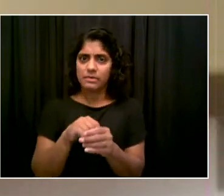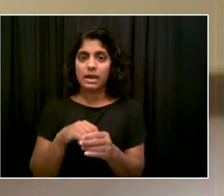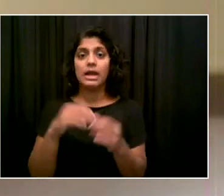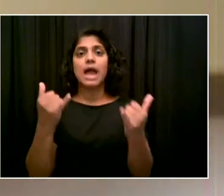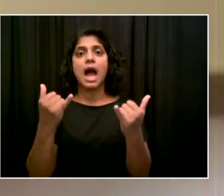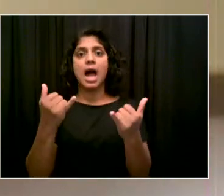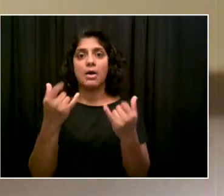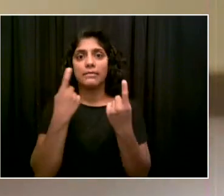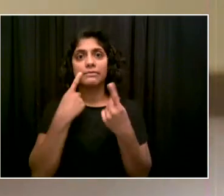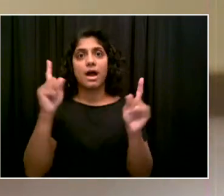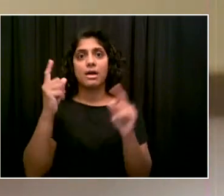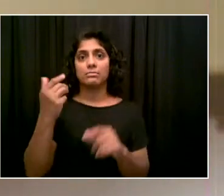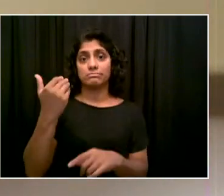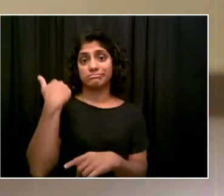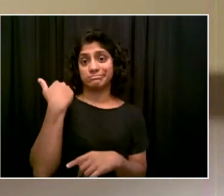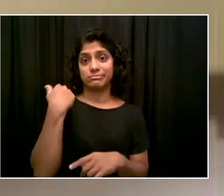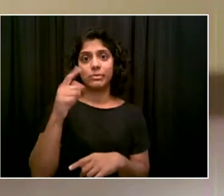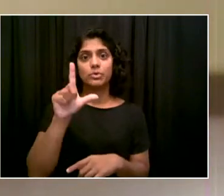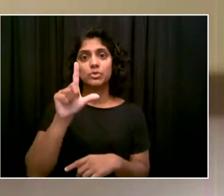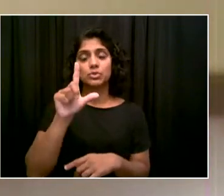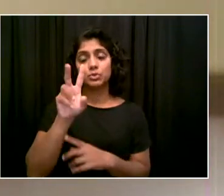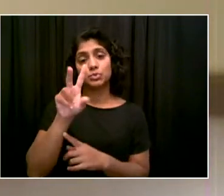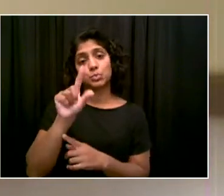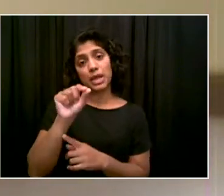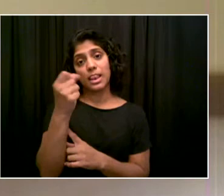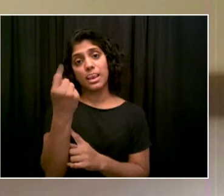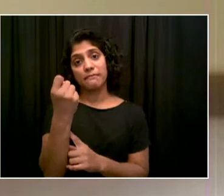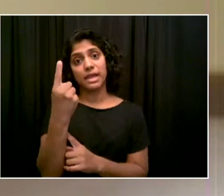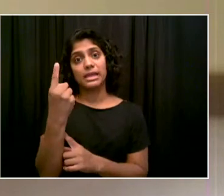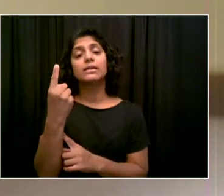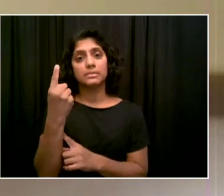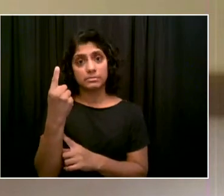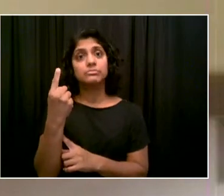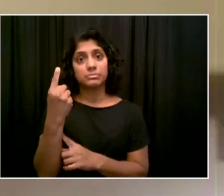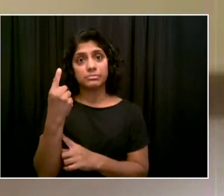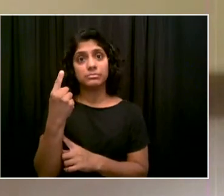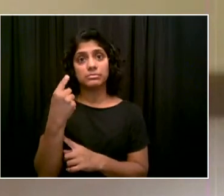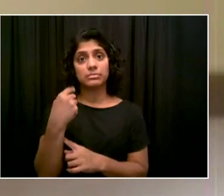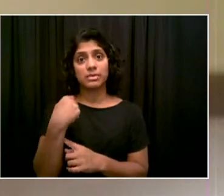FINALLY, 2011